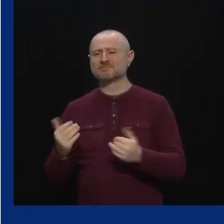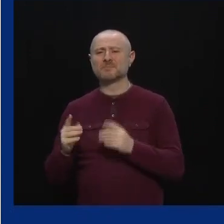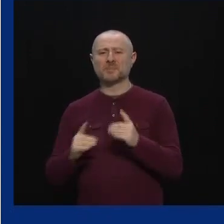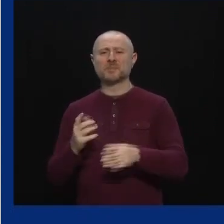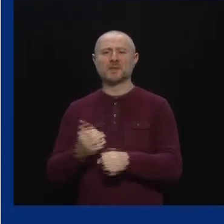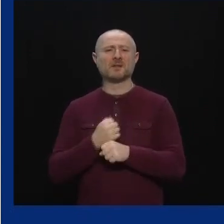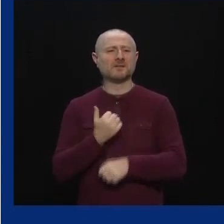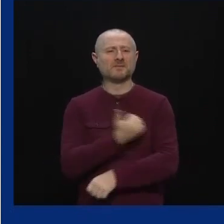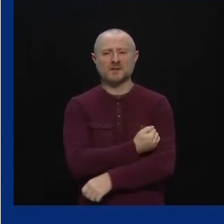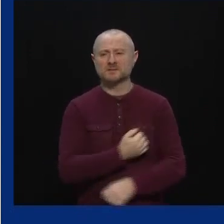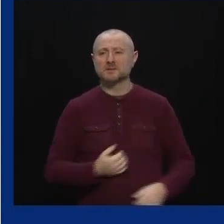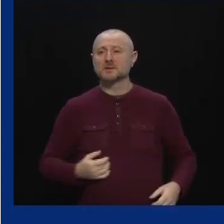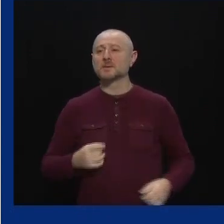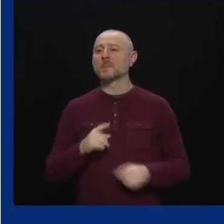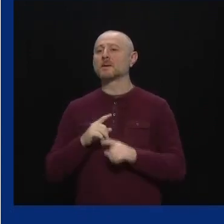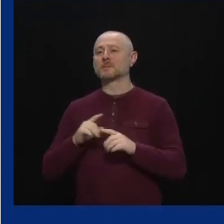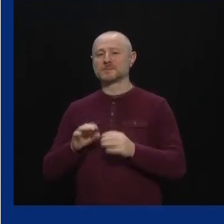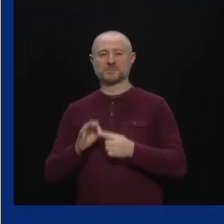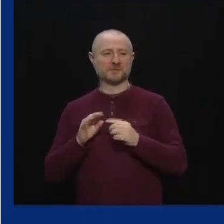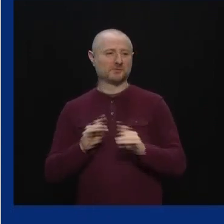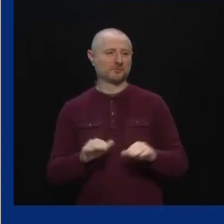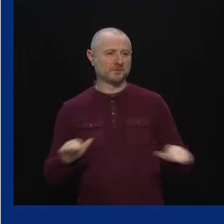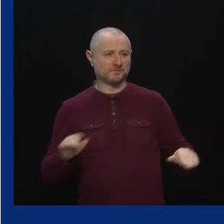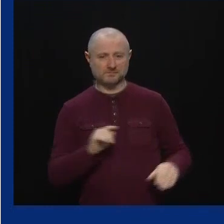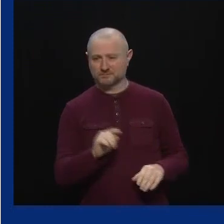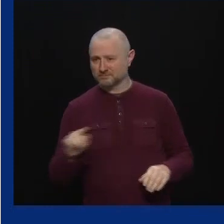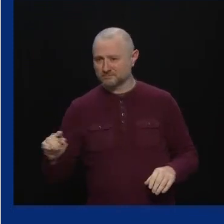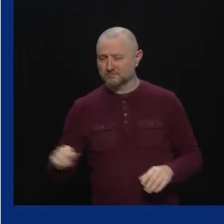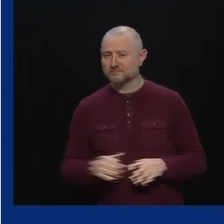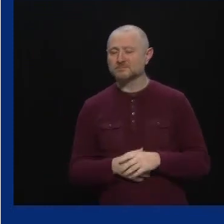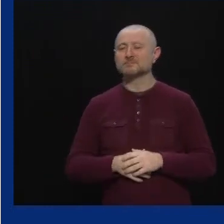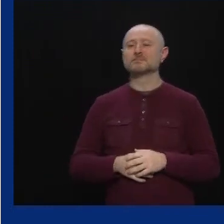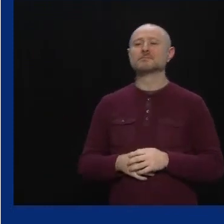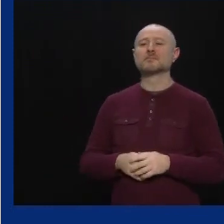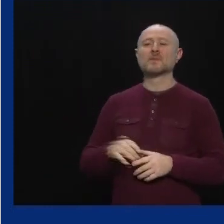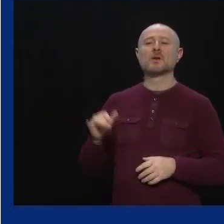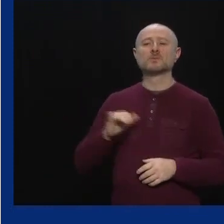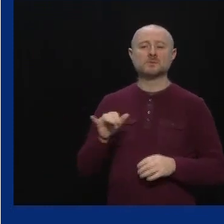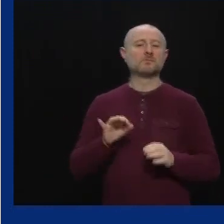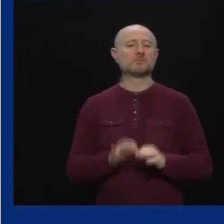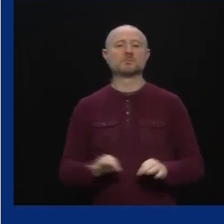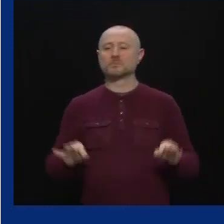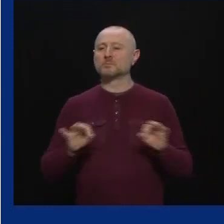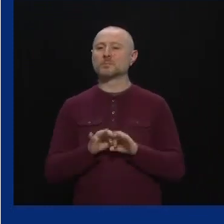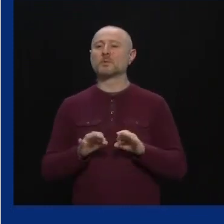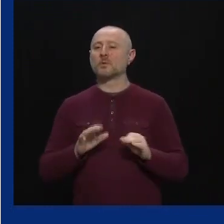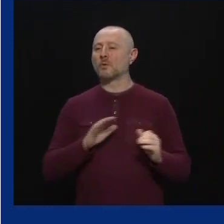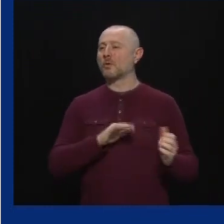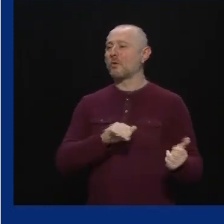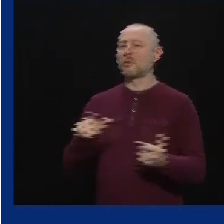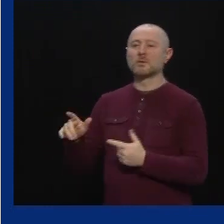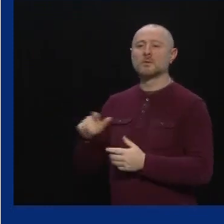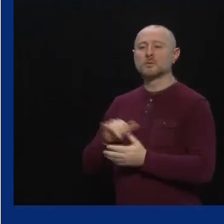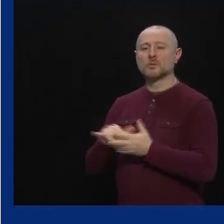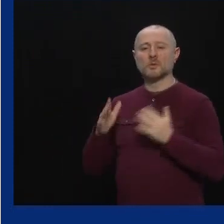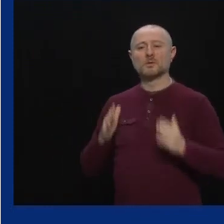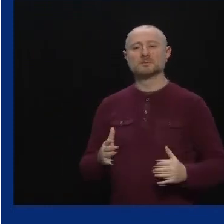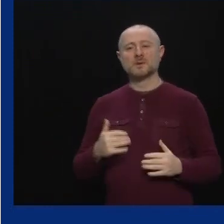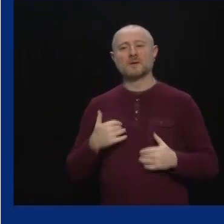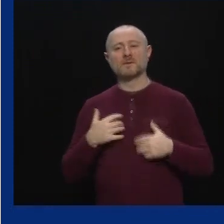IS, DOESN'T MATTER WHERE YOU GET AND WE STILL NEED PEOPLE TO GET VACCINATED, ESPECIALLY CHILDREN.